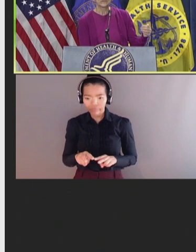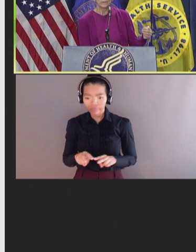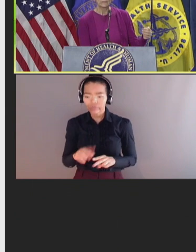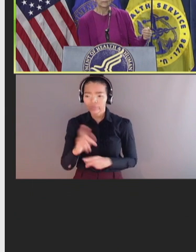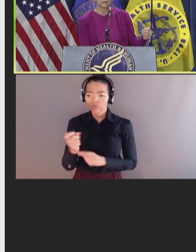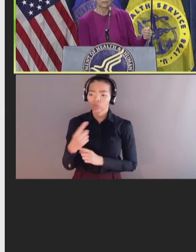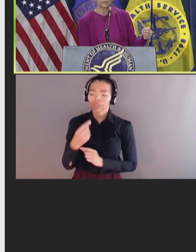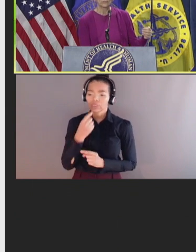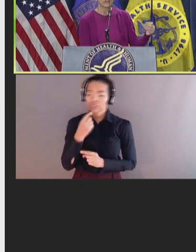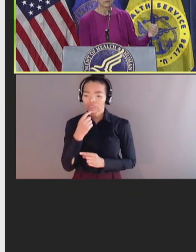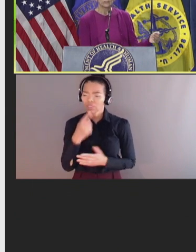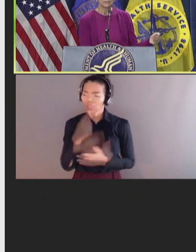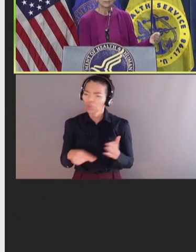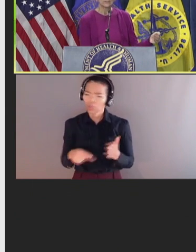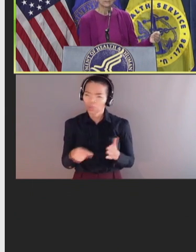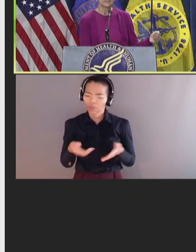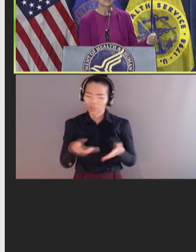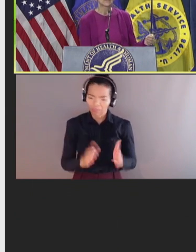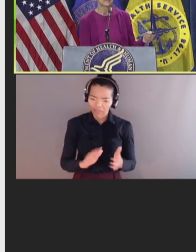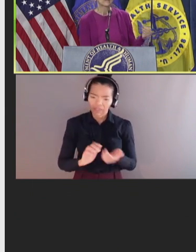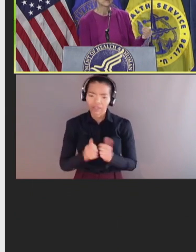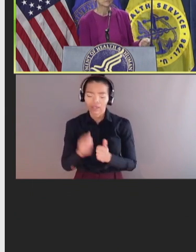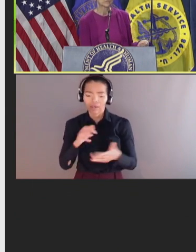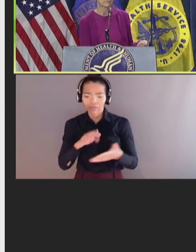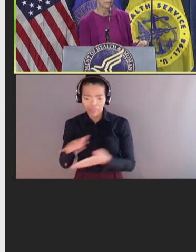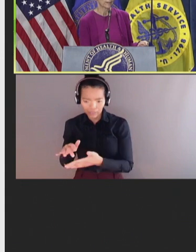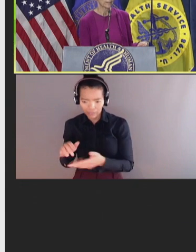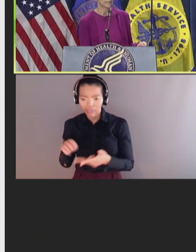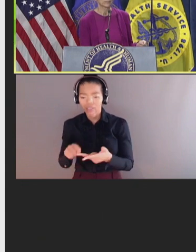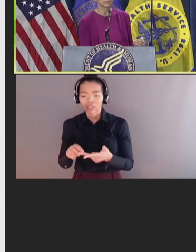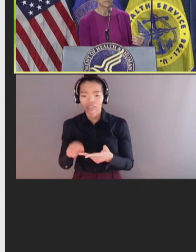methodologies? How did they study this? And then what were they finding? So, we're trying